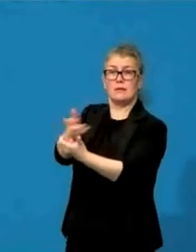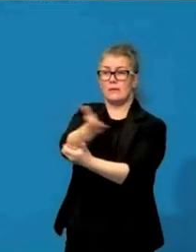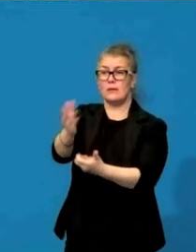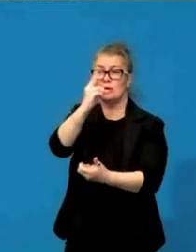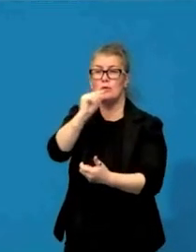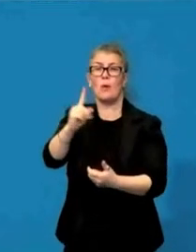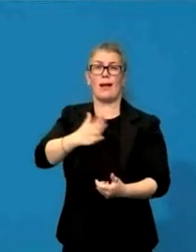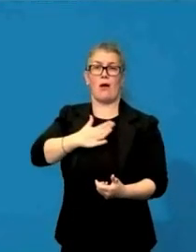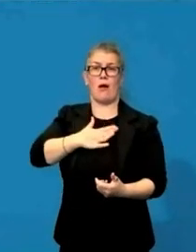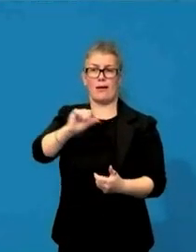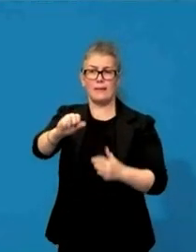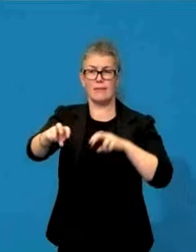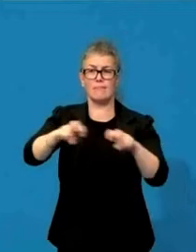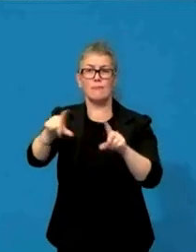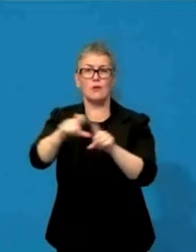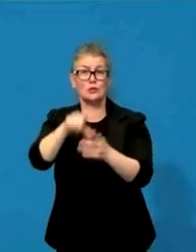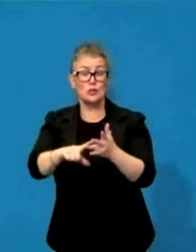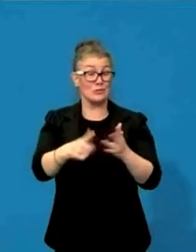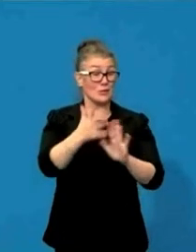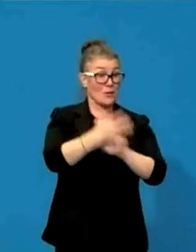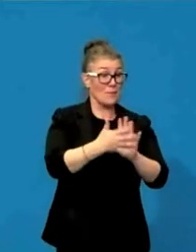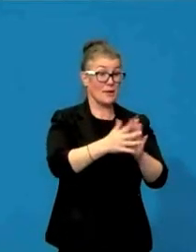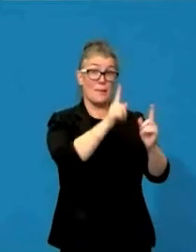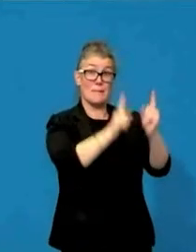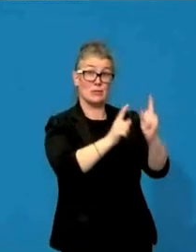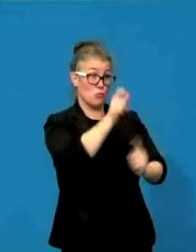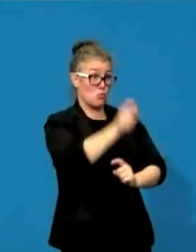skilled up people to be the mentors who understand the complexities of what they are